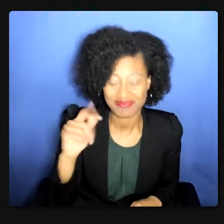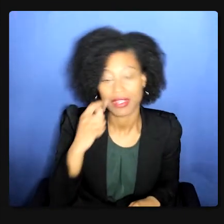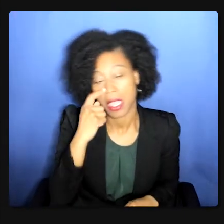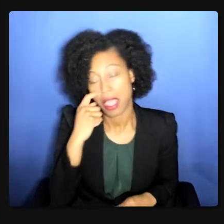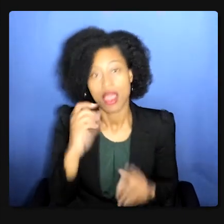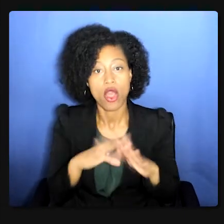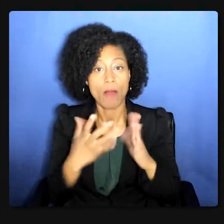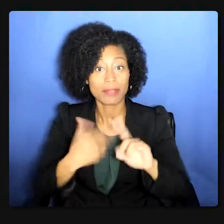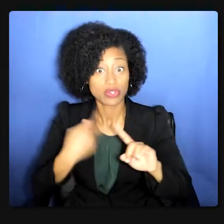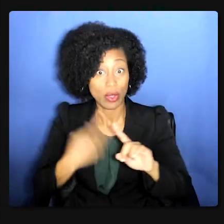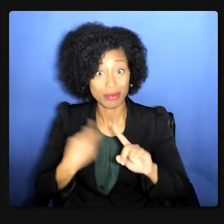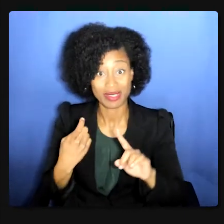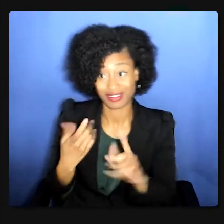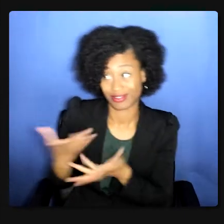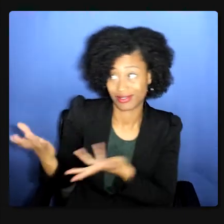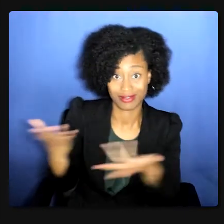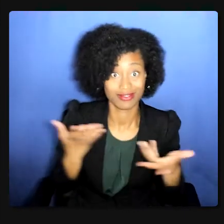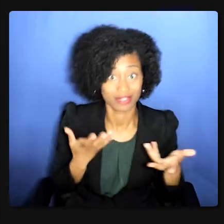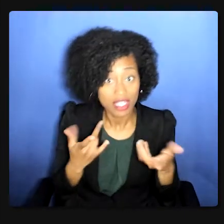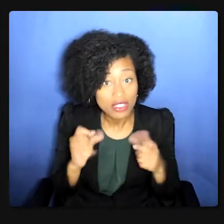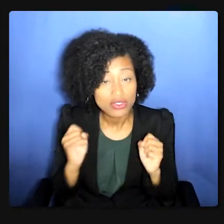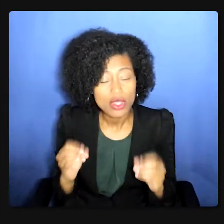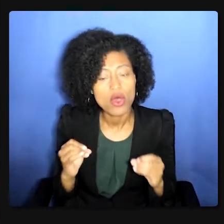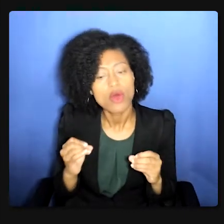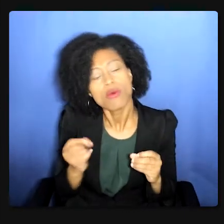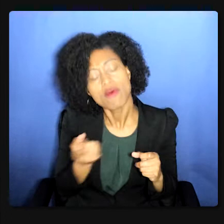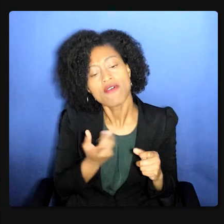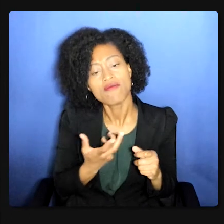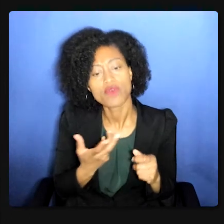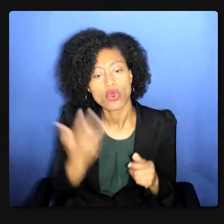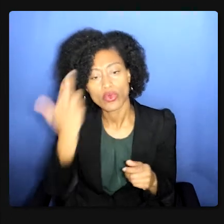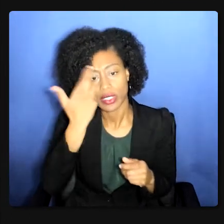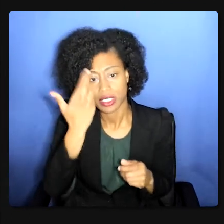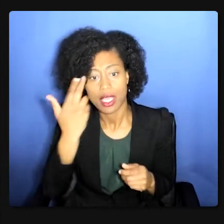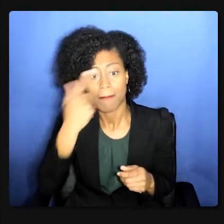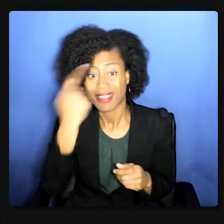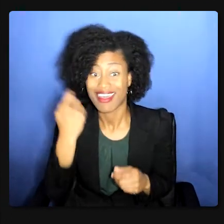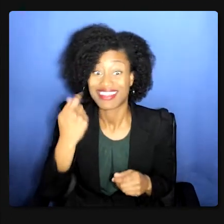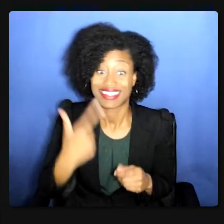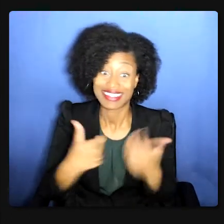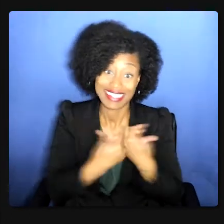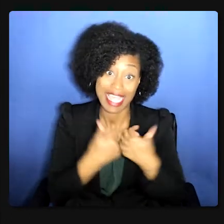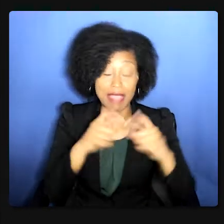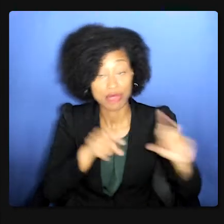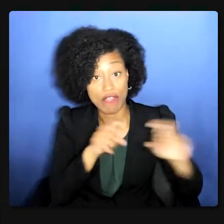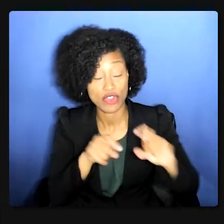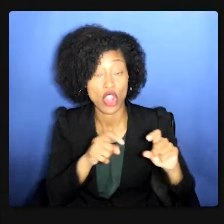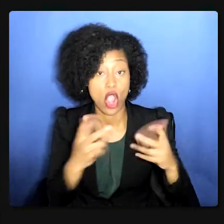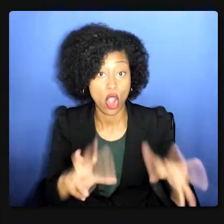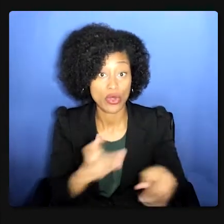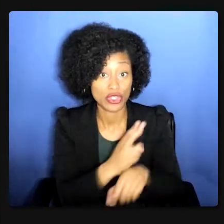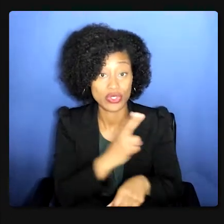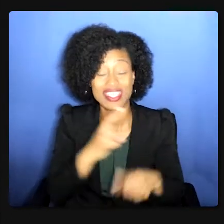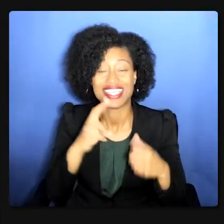which is open source SDK that serves a couple of purposes, right. First of all, game servers that use the SDK